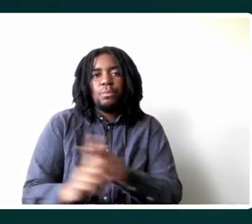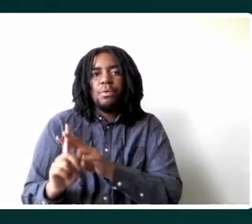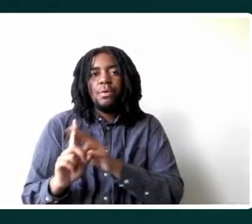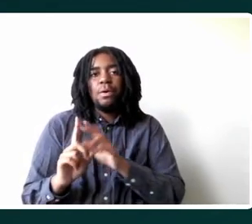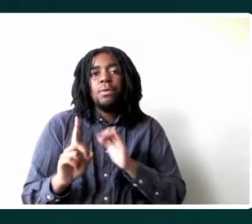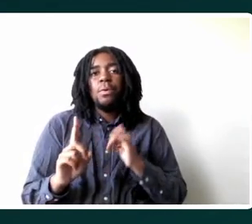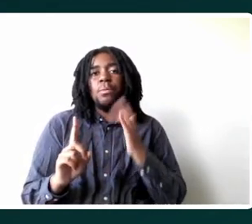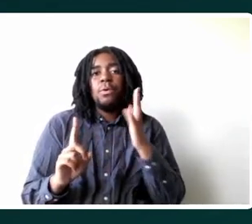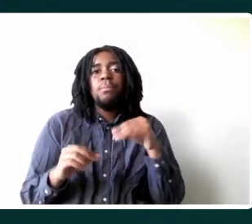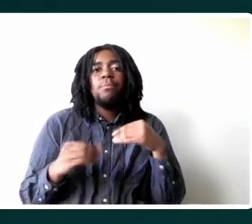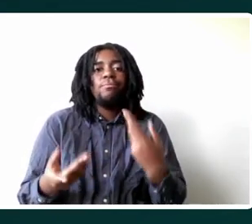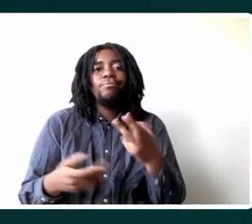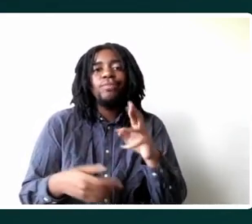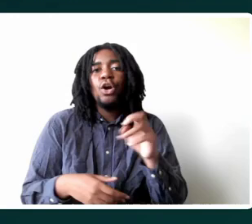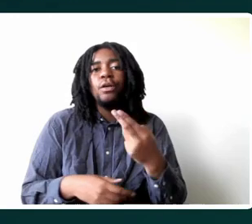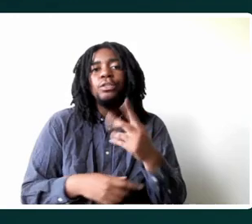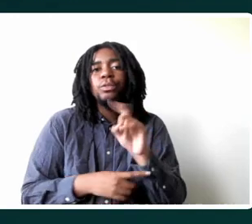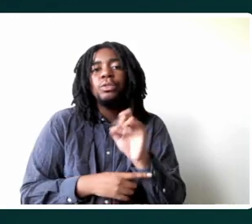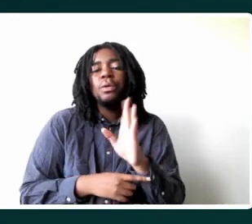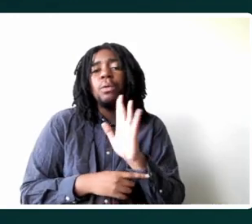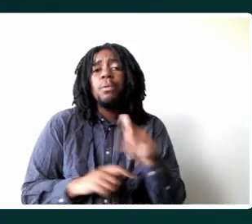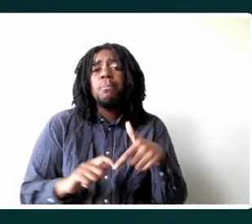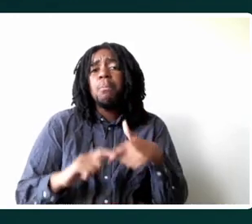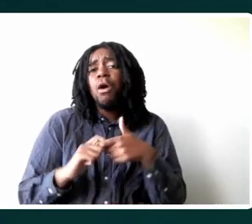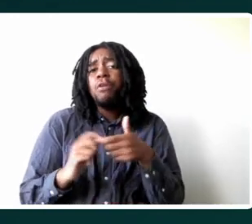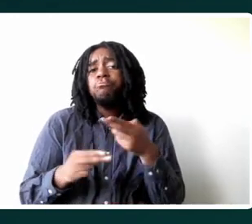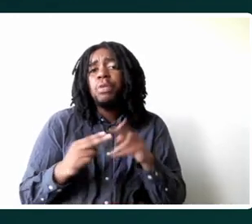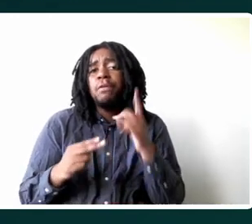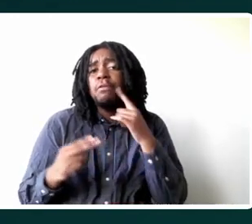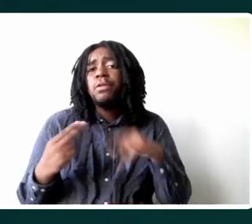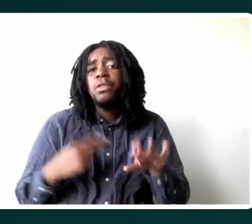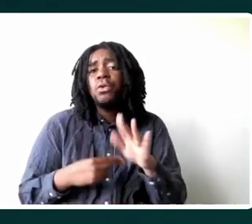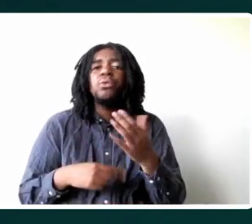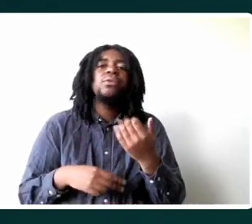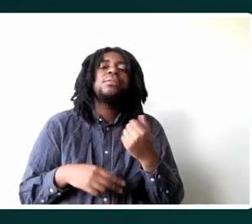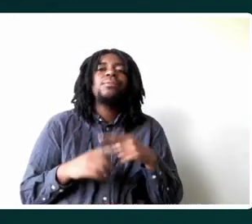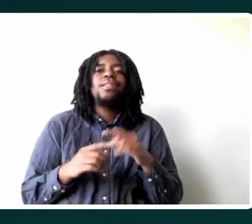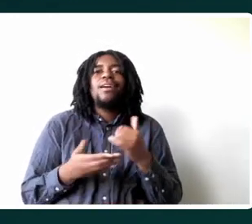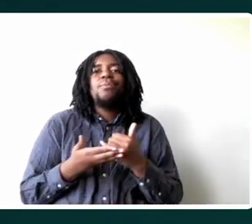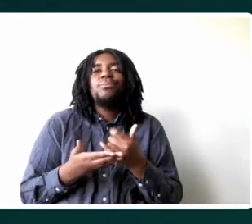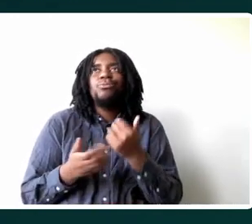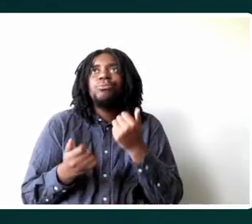those but just to kind of help you start sparking some thinking about how you might bring this into